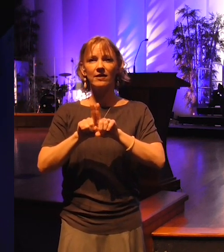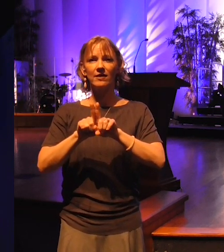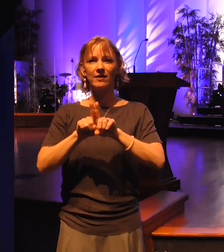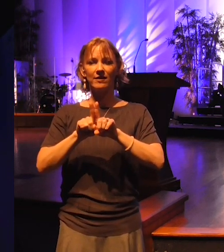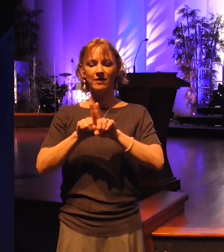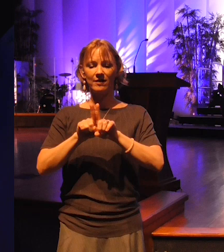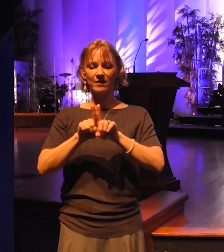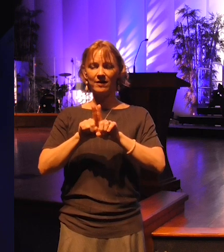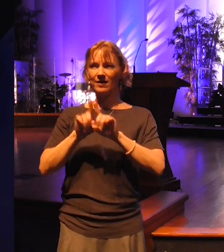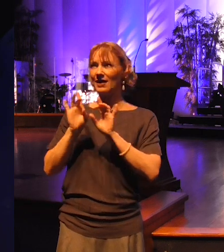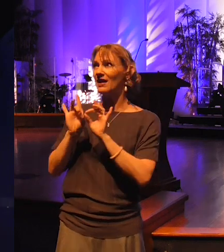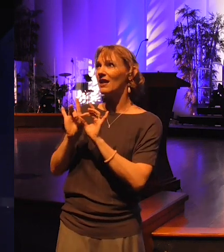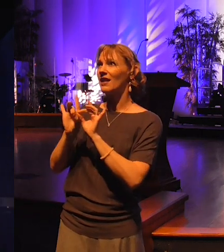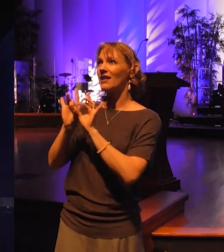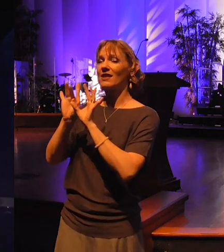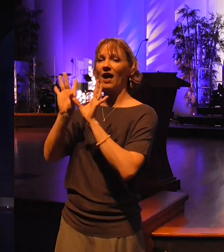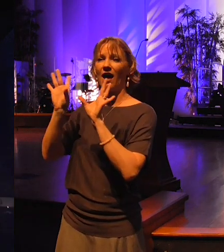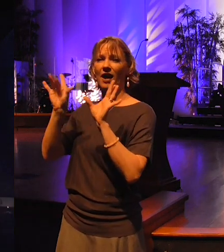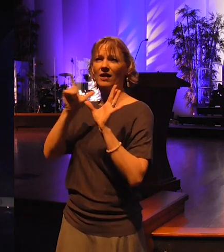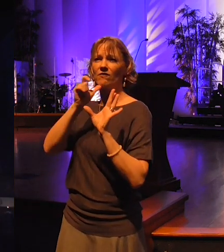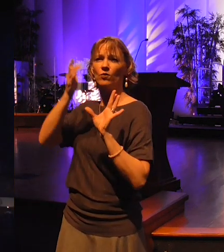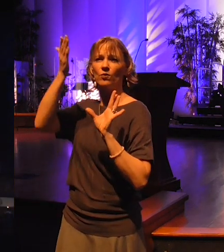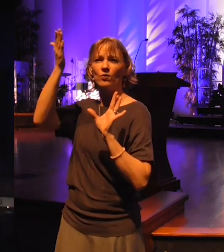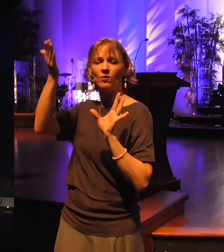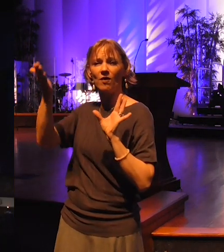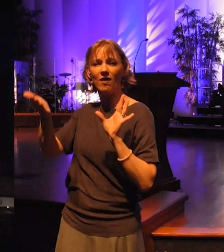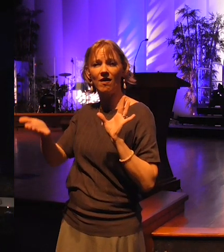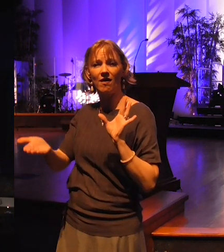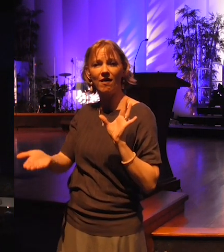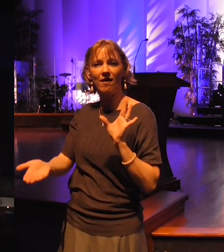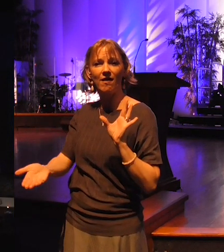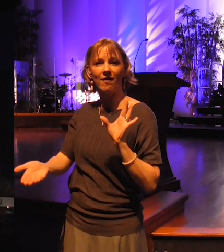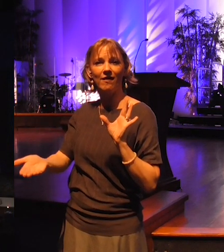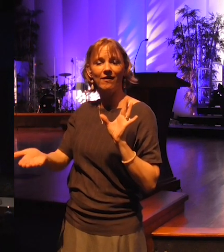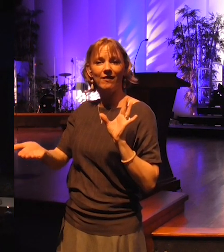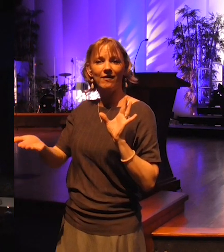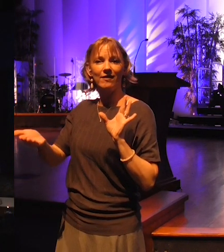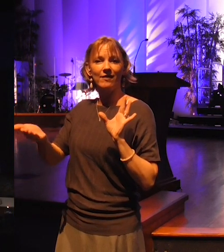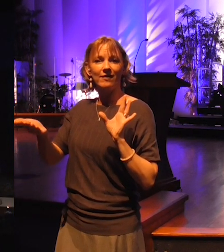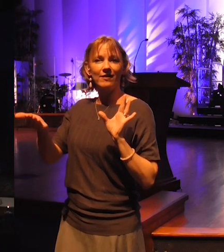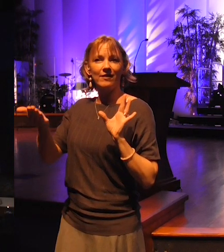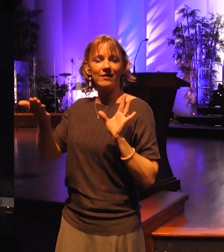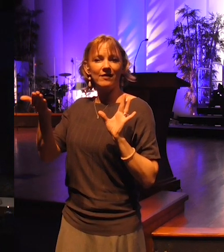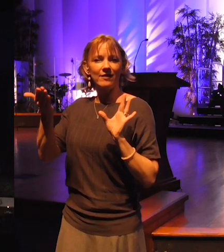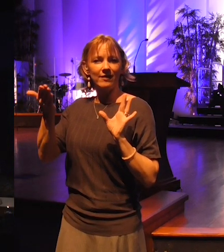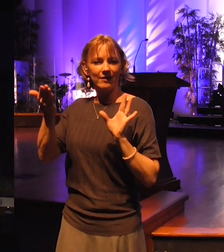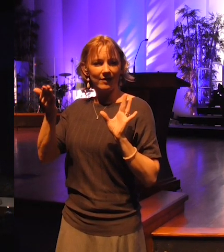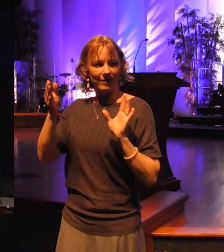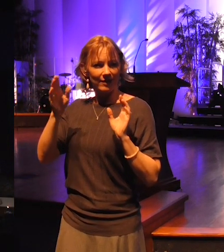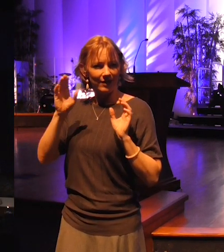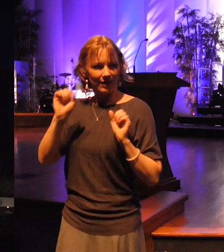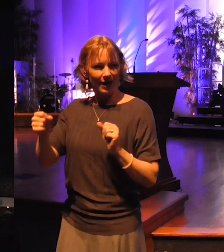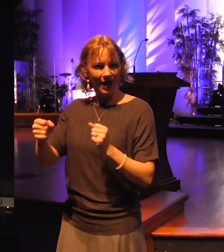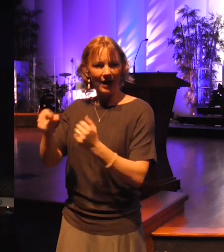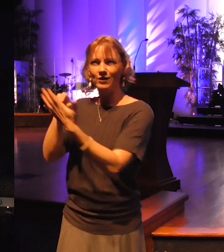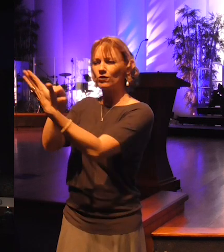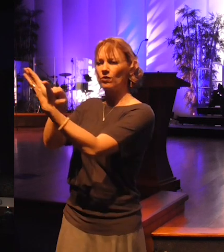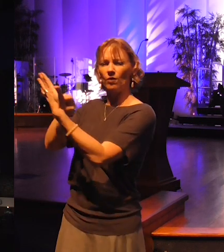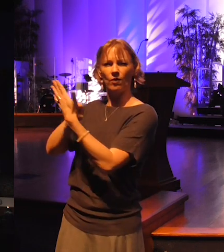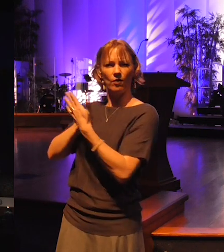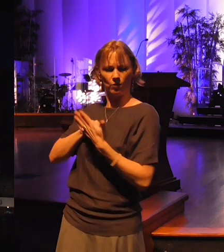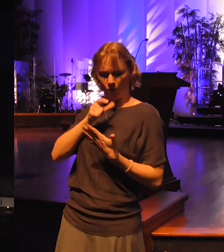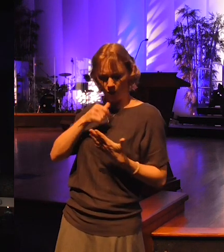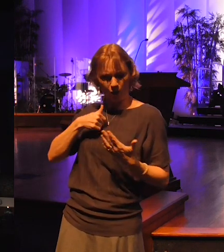are can show me who I am